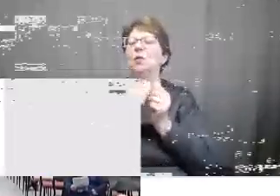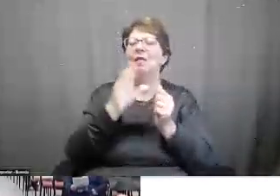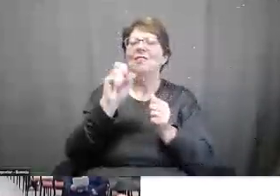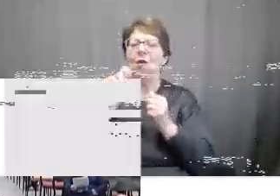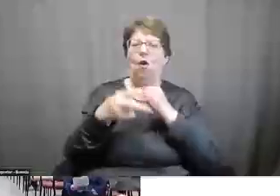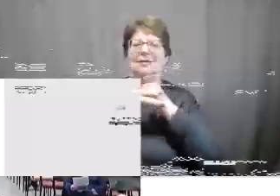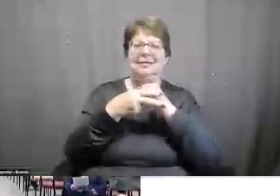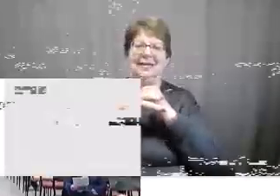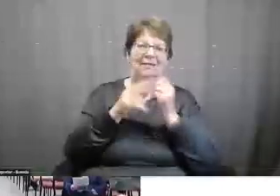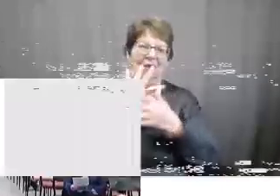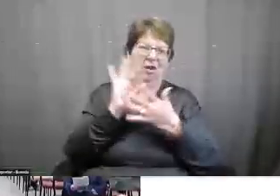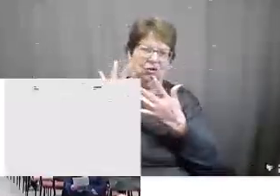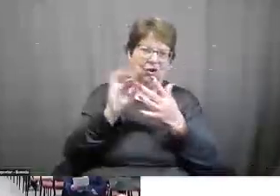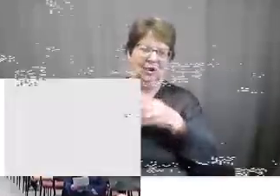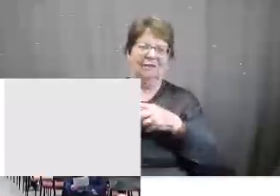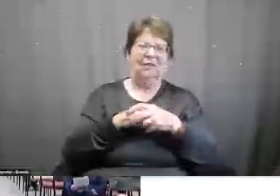Boardroom: Next… next slide, please.